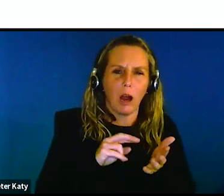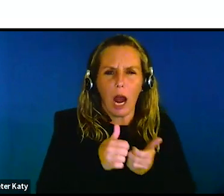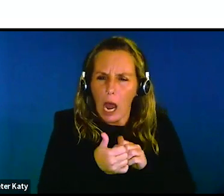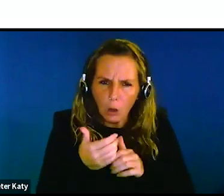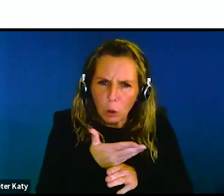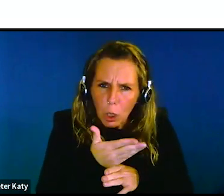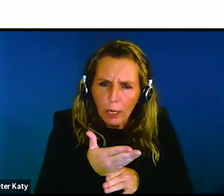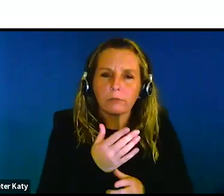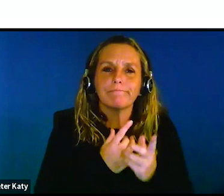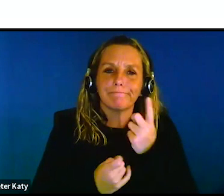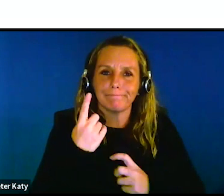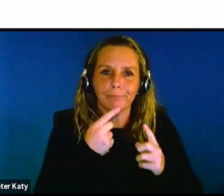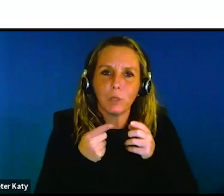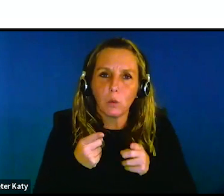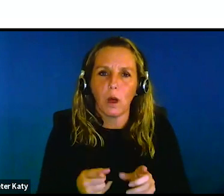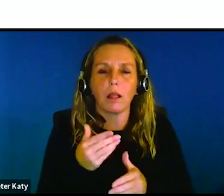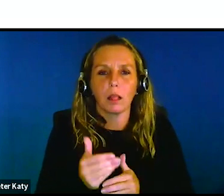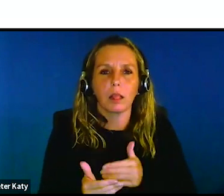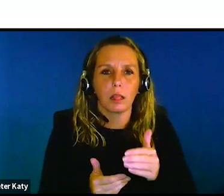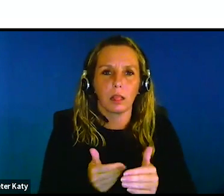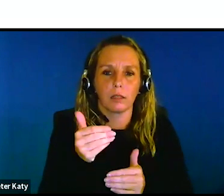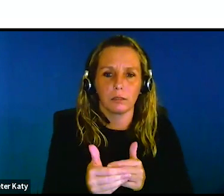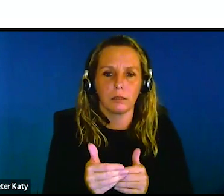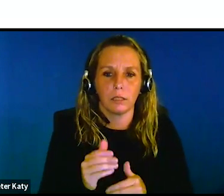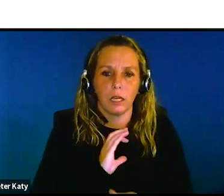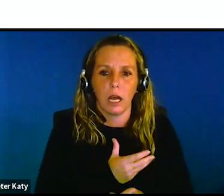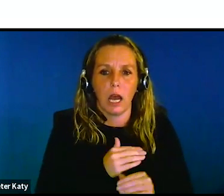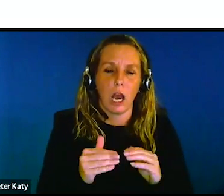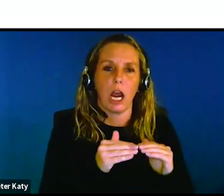as we move our equity equity work forward.